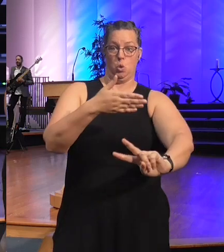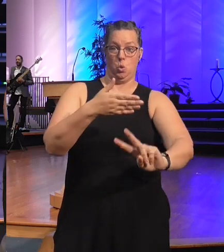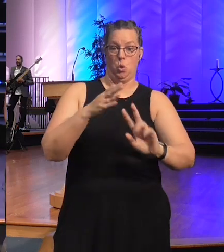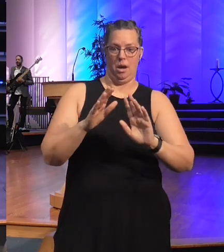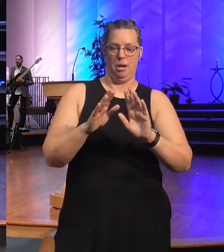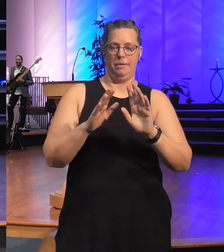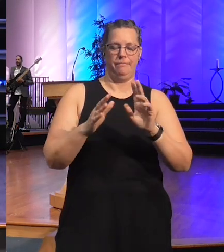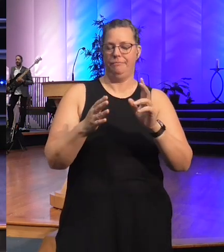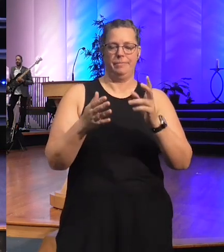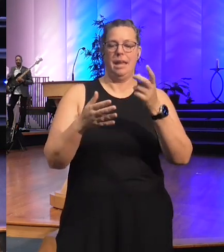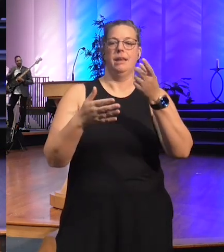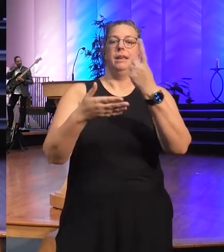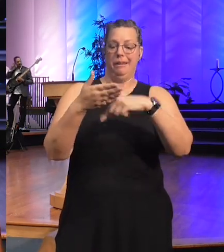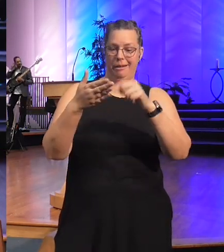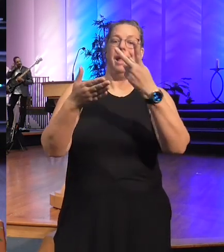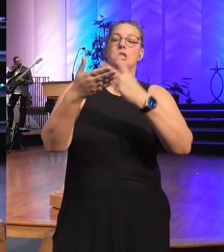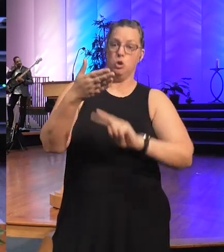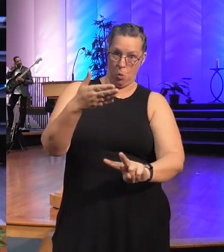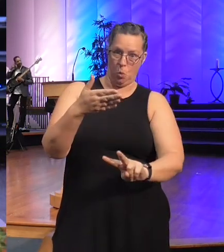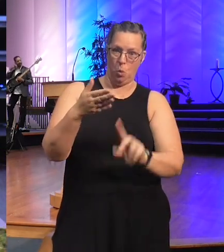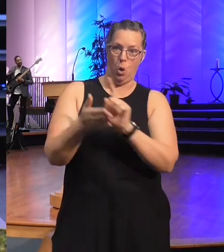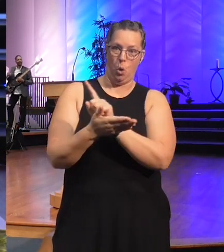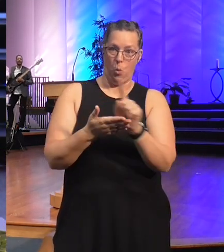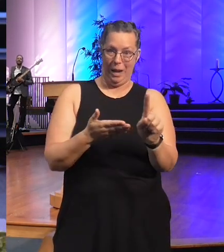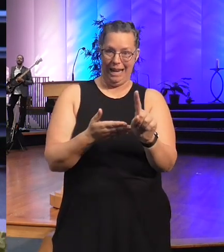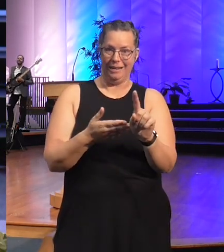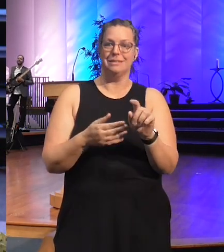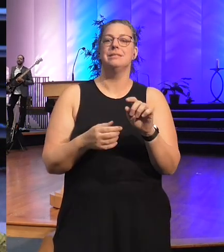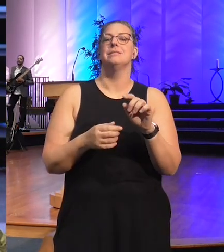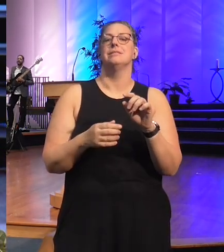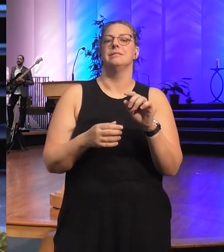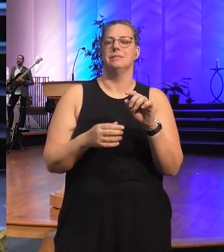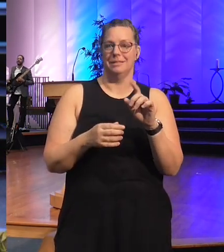message so if you don't know him which is is so funny he's incredible and for those that know